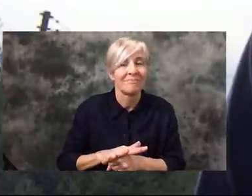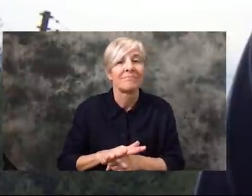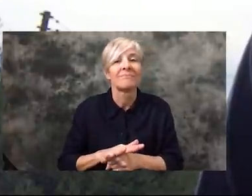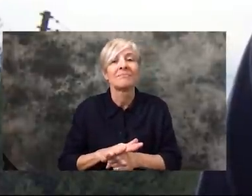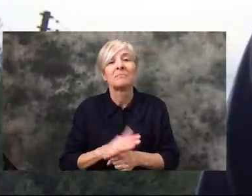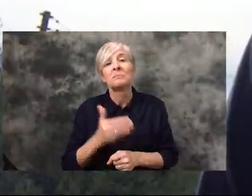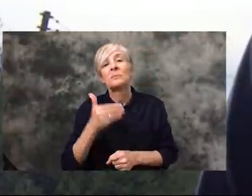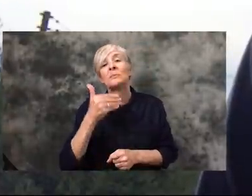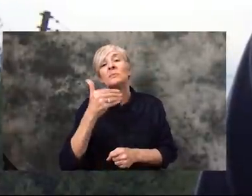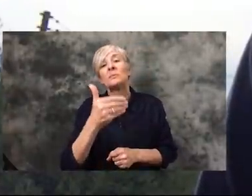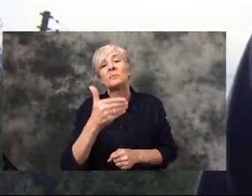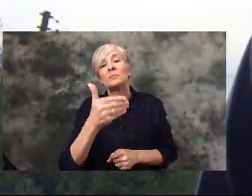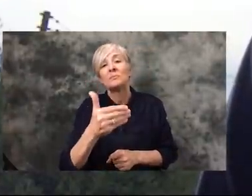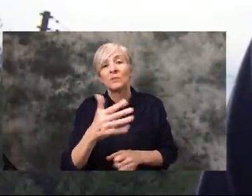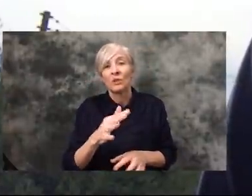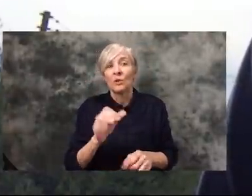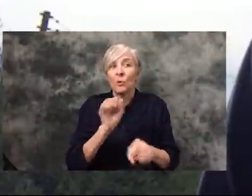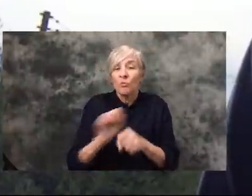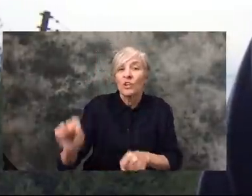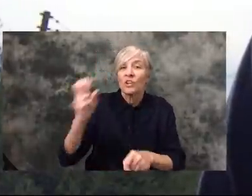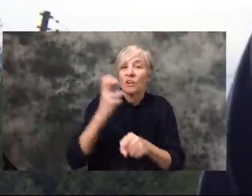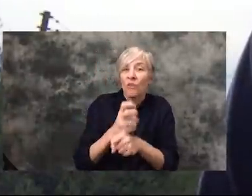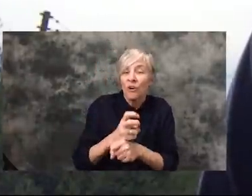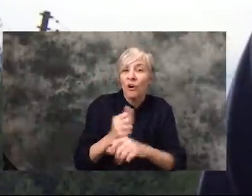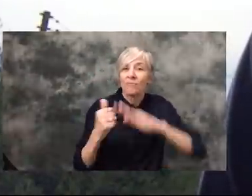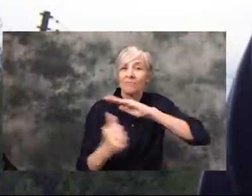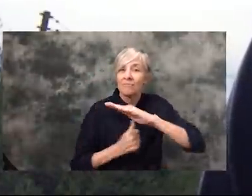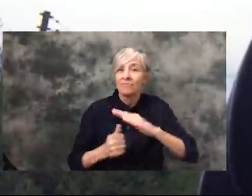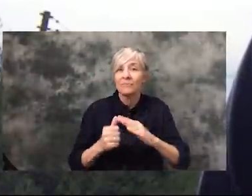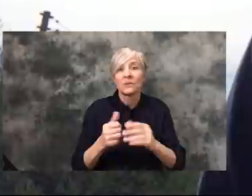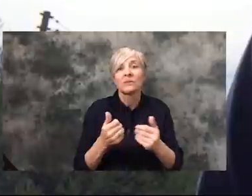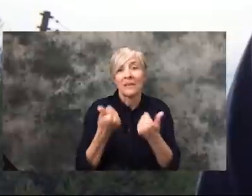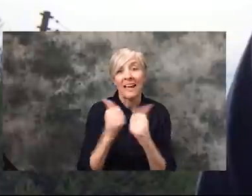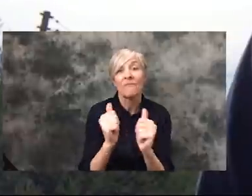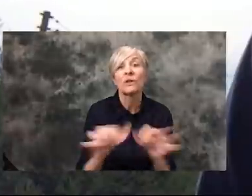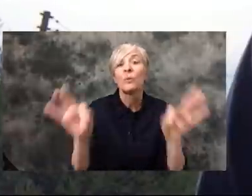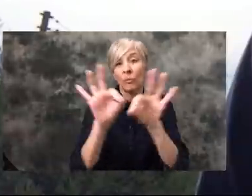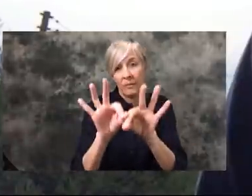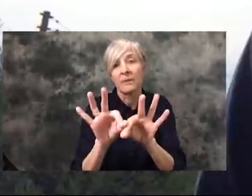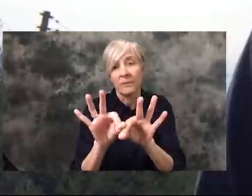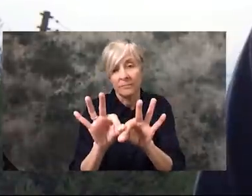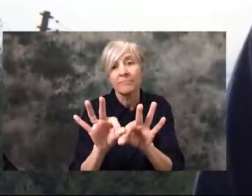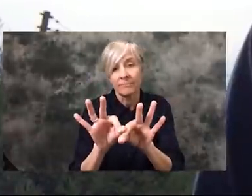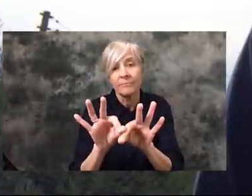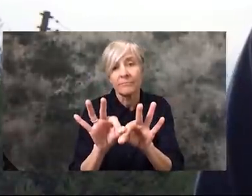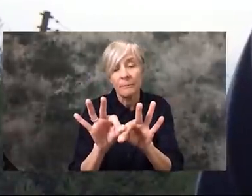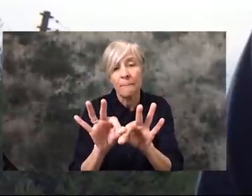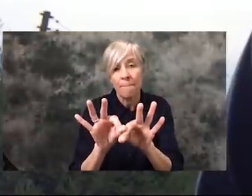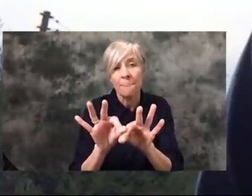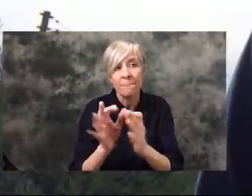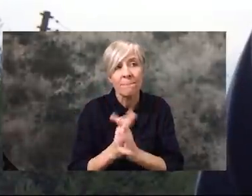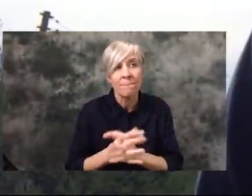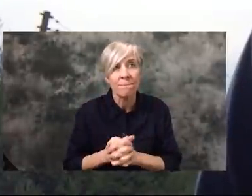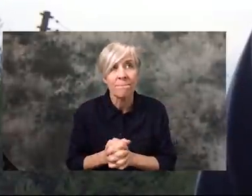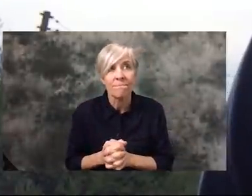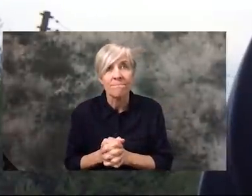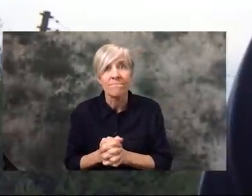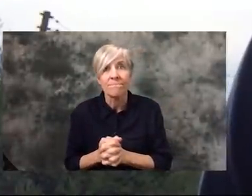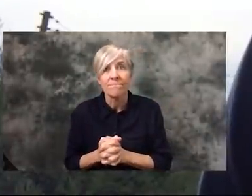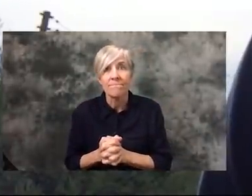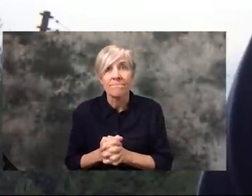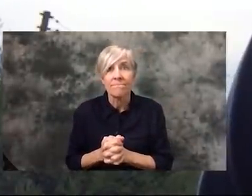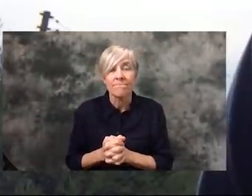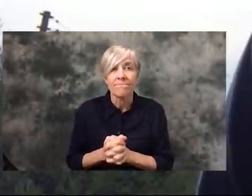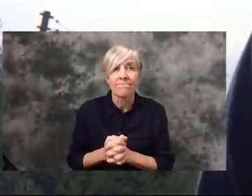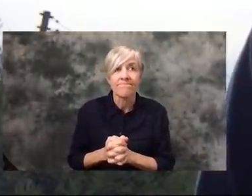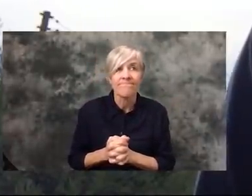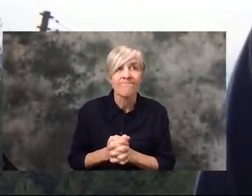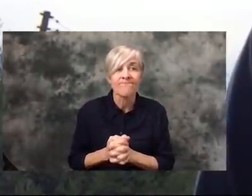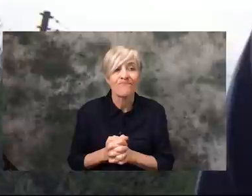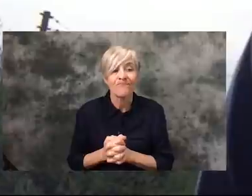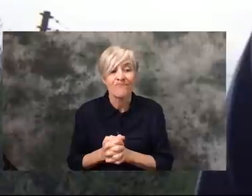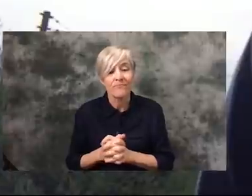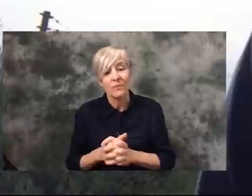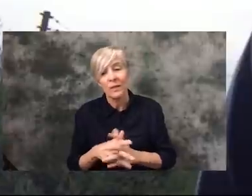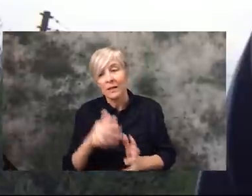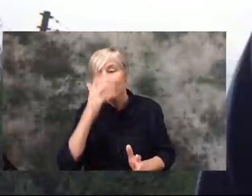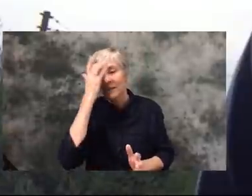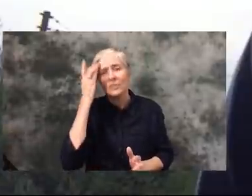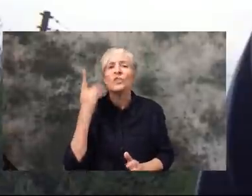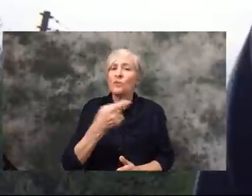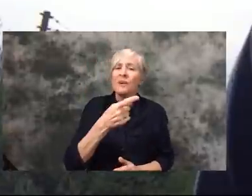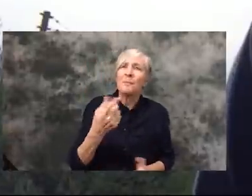soon realize that this effort is worth it. And that it's nothing... it's nothing